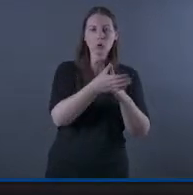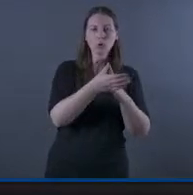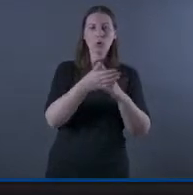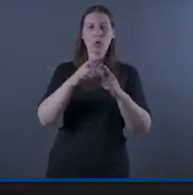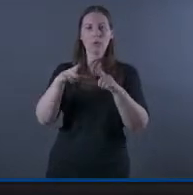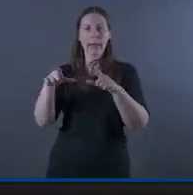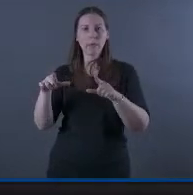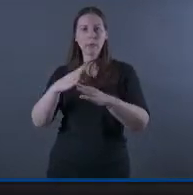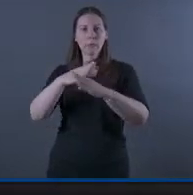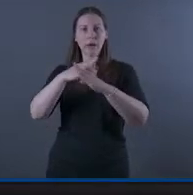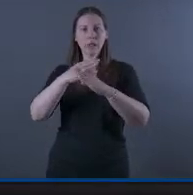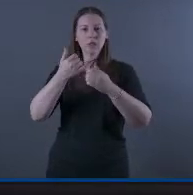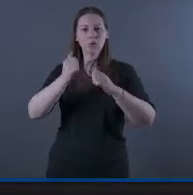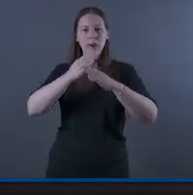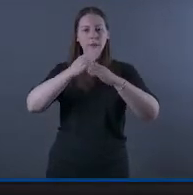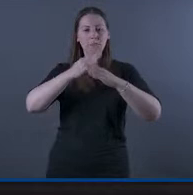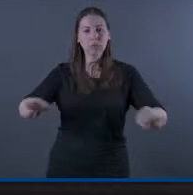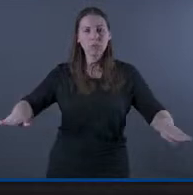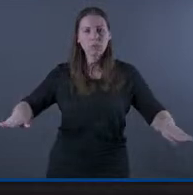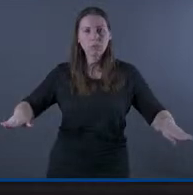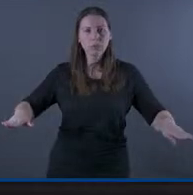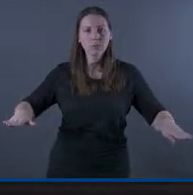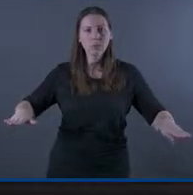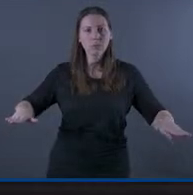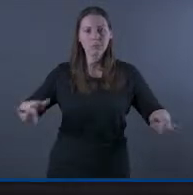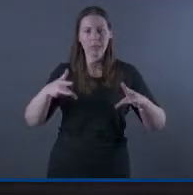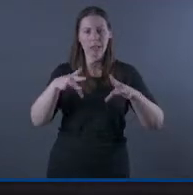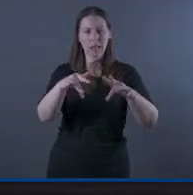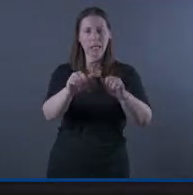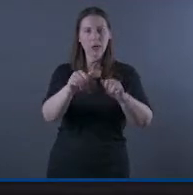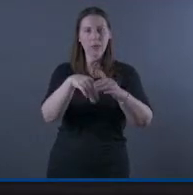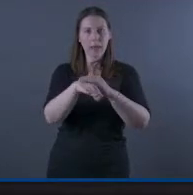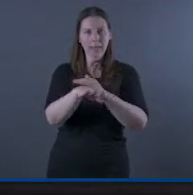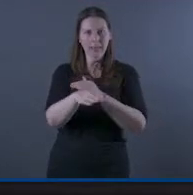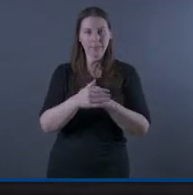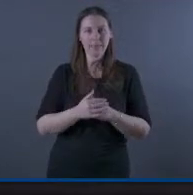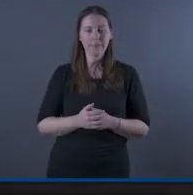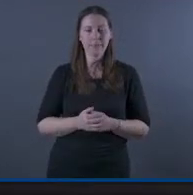is that after the first week that our community organizers